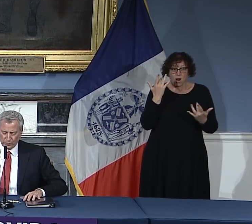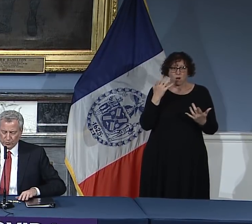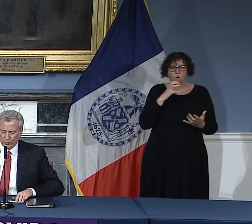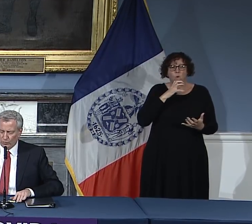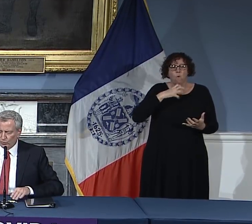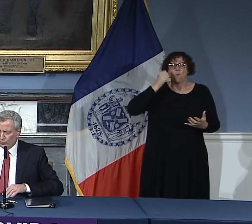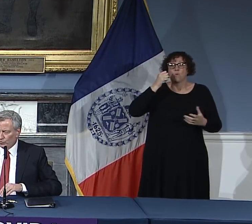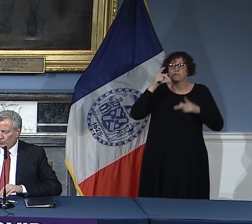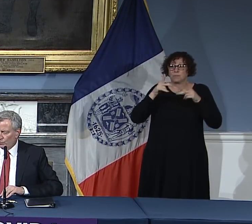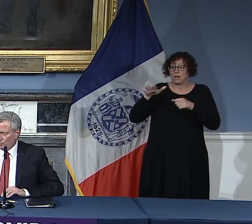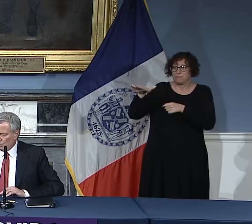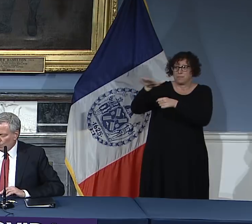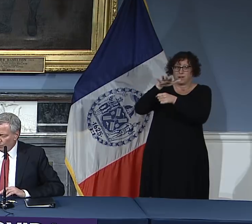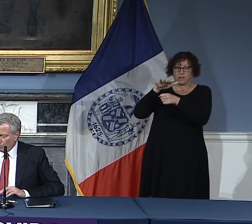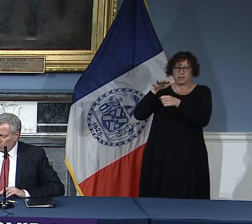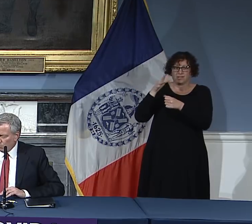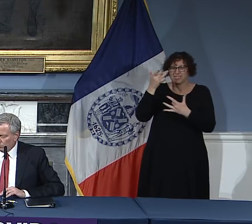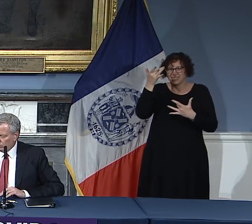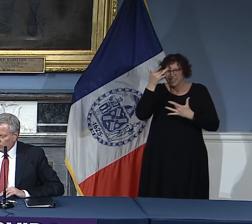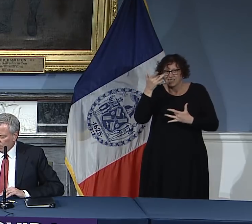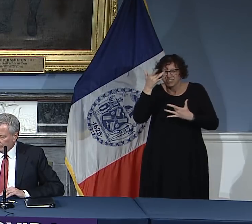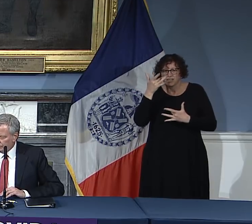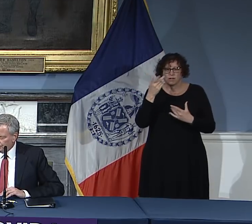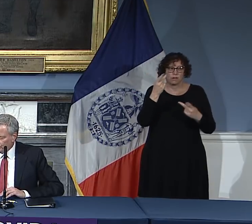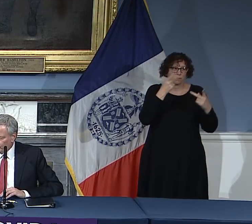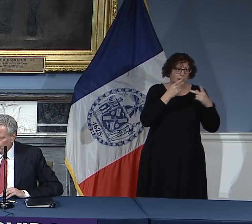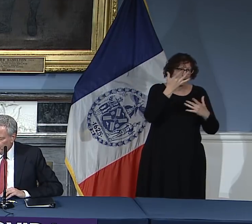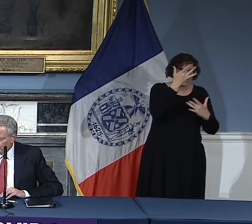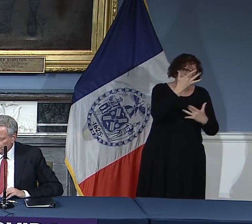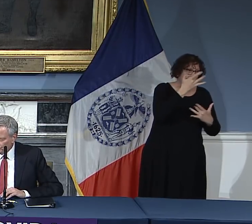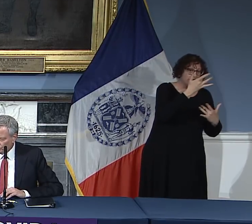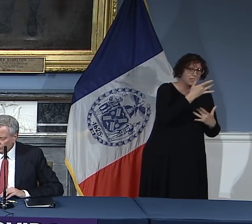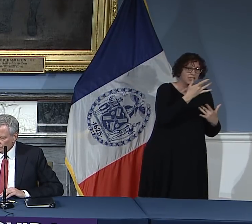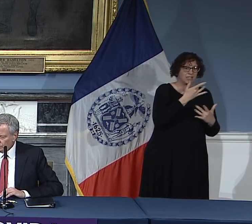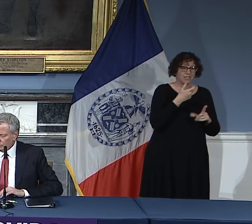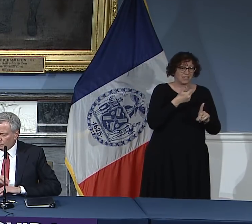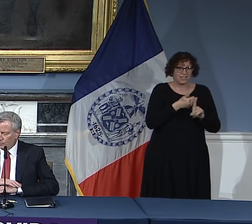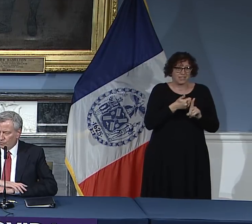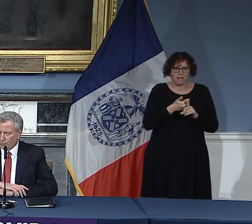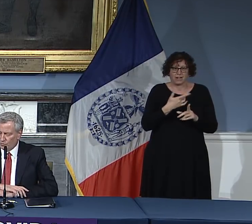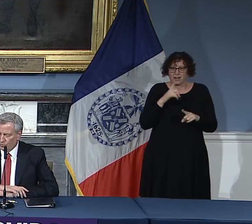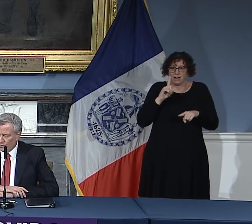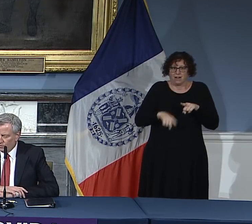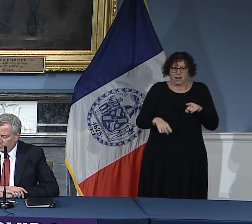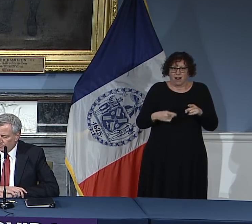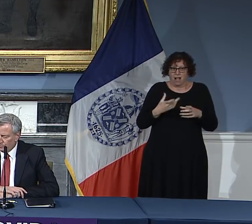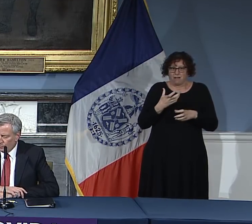THAT ARE ELDERLY, HAVE UNDERLYING CHRONIC ILLNESSES AND WHO OTERHWISE